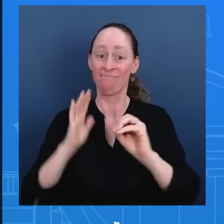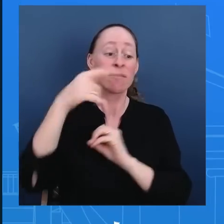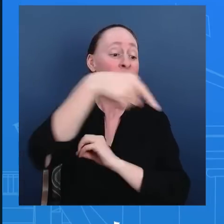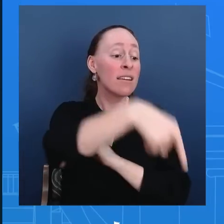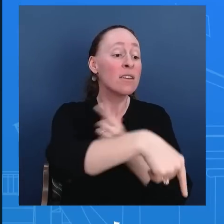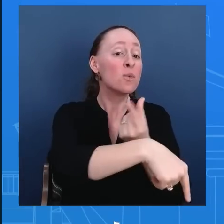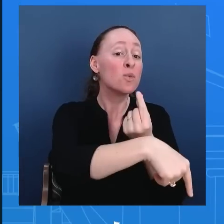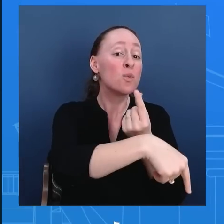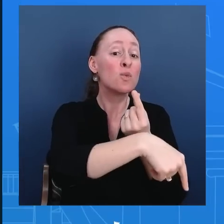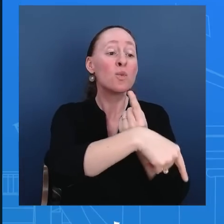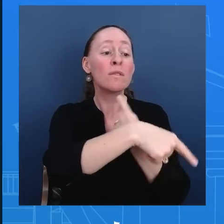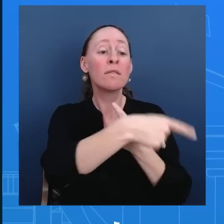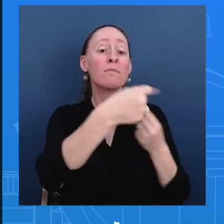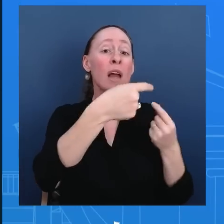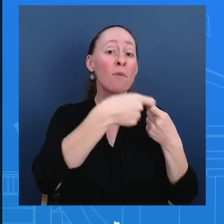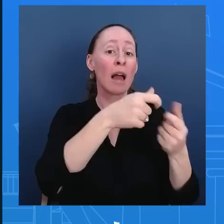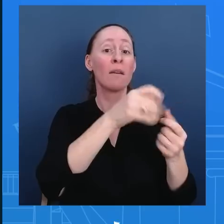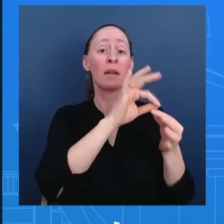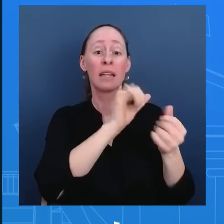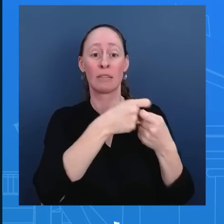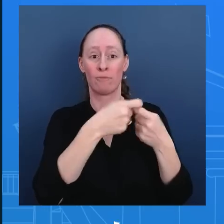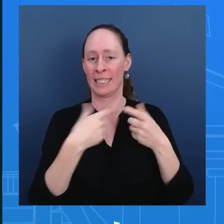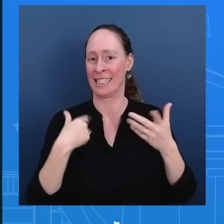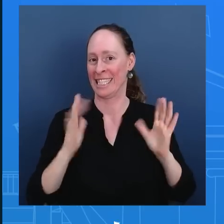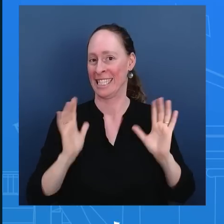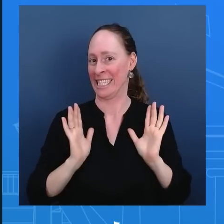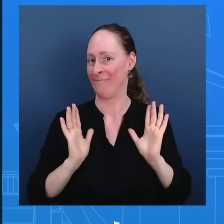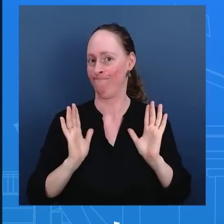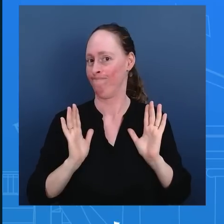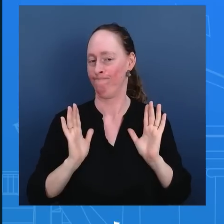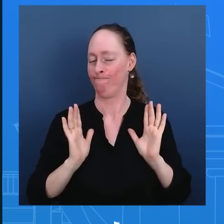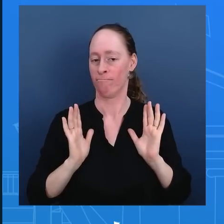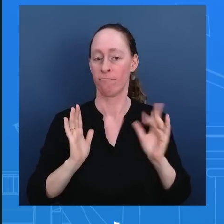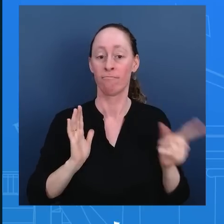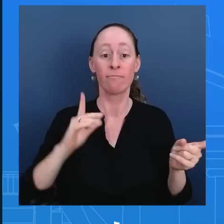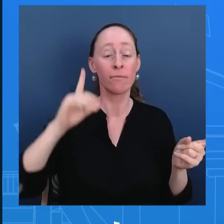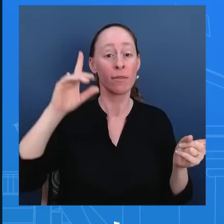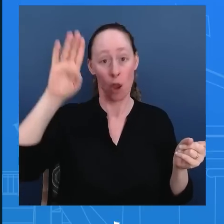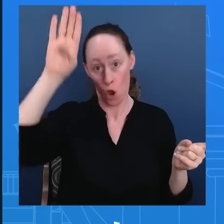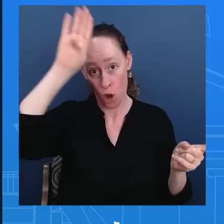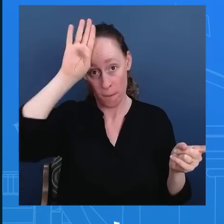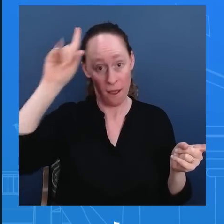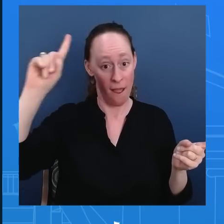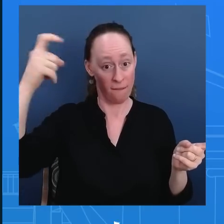So, the Cuban -- the Cuban government has not requested any assistance at this time,